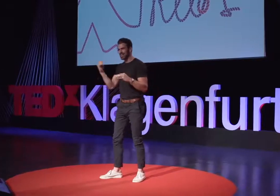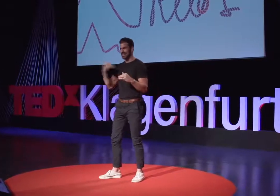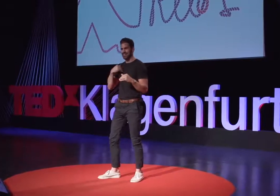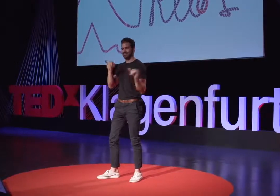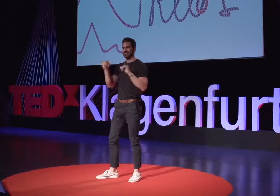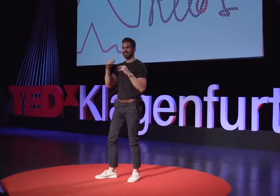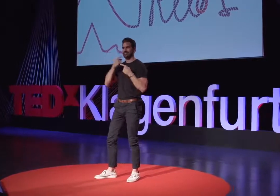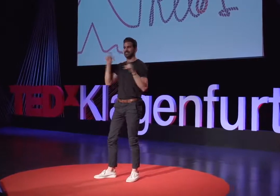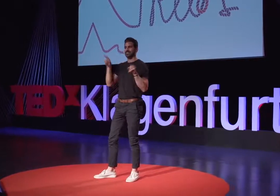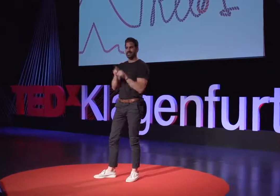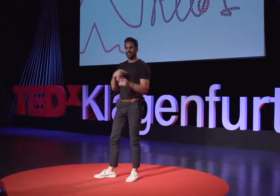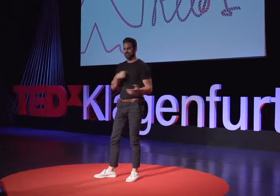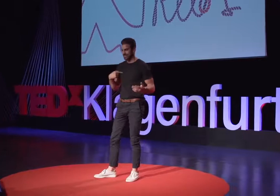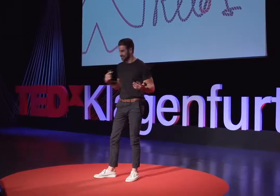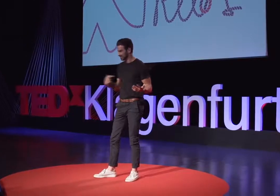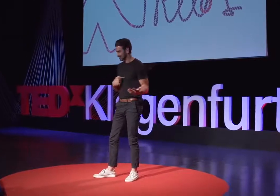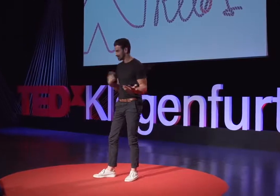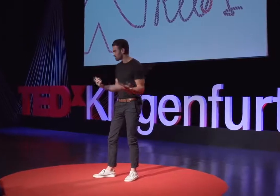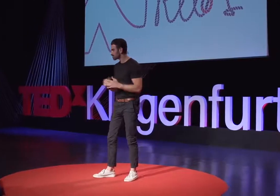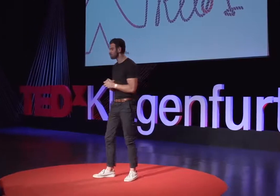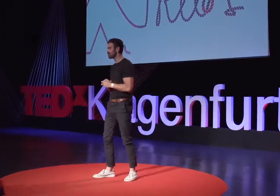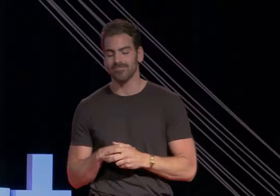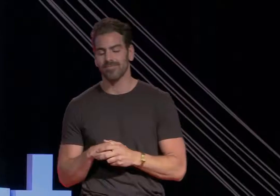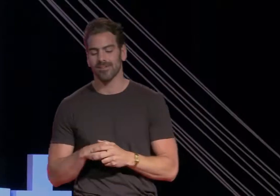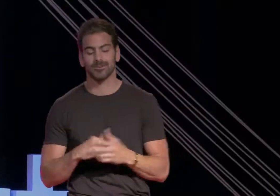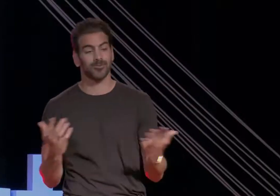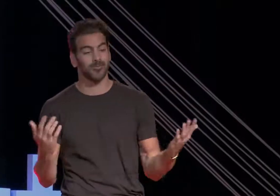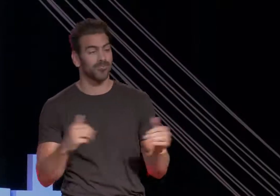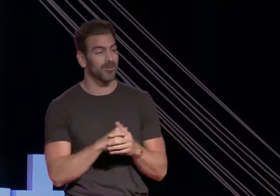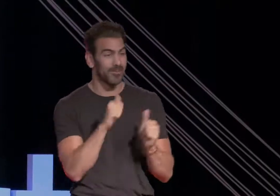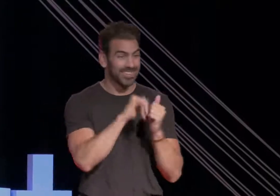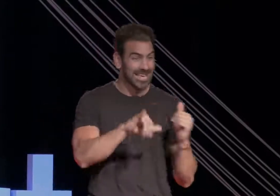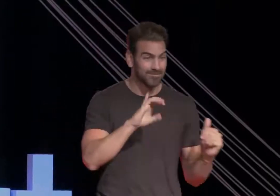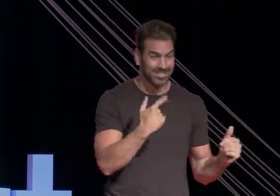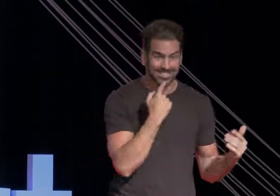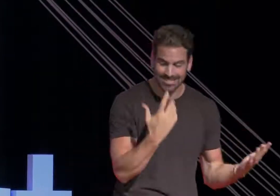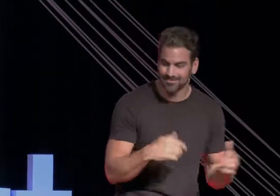opportunities that i was lucky enough to receive but the deaf community cannot do it alone we need